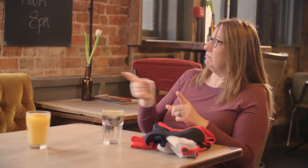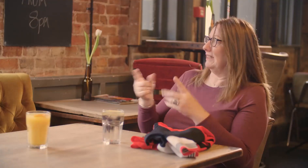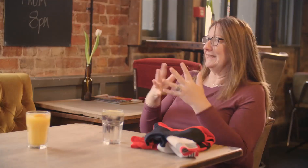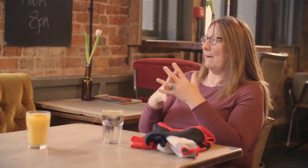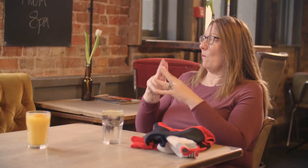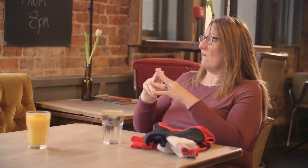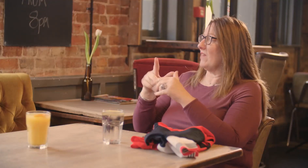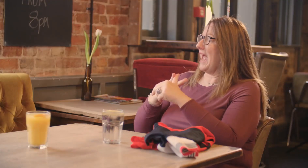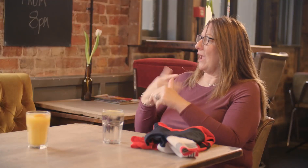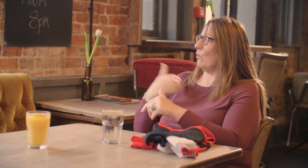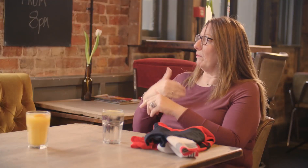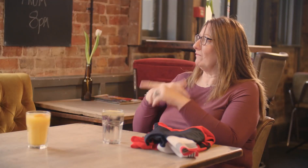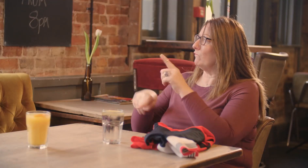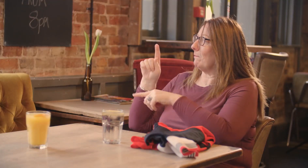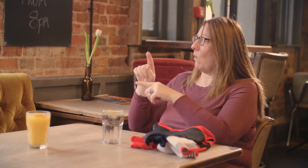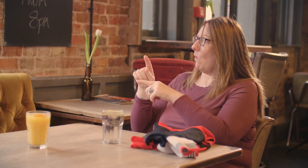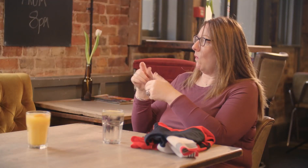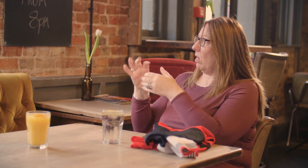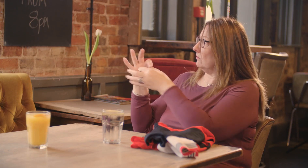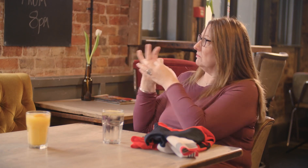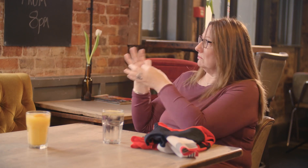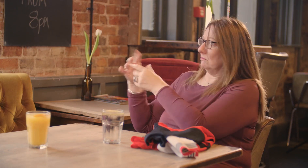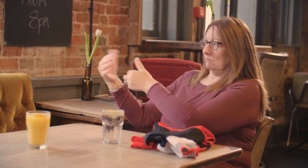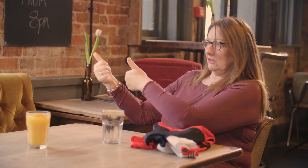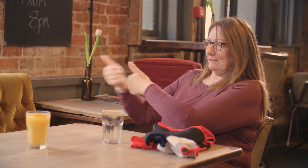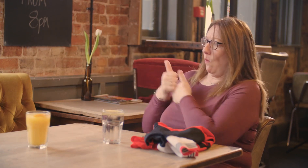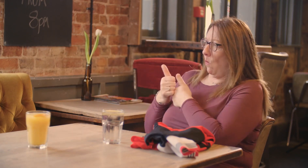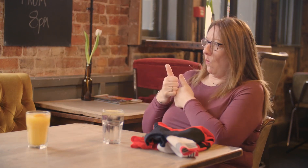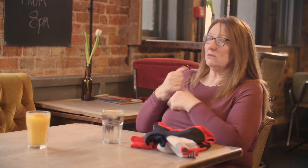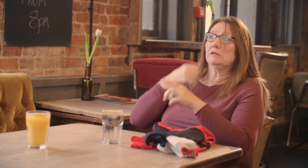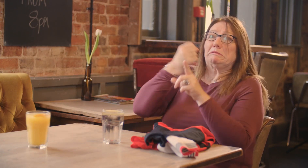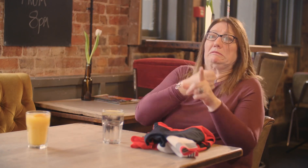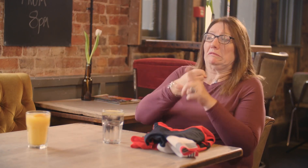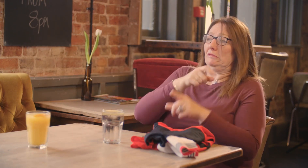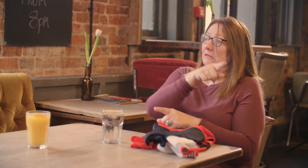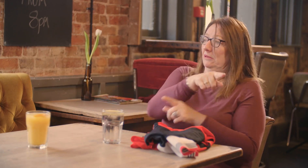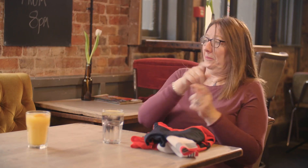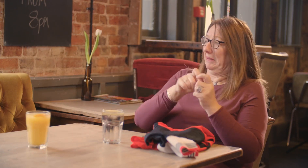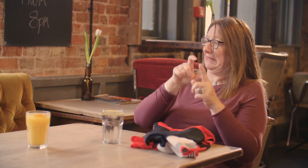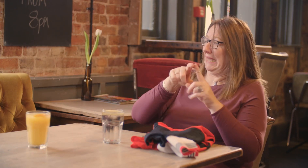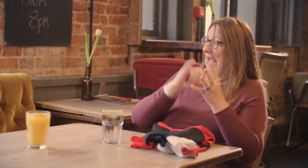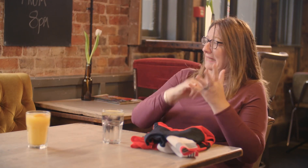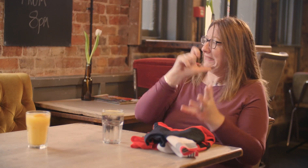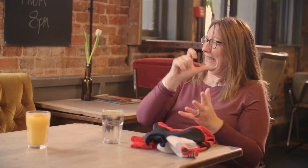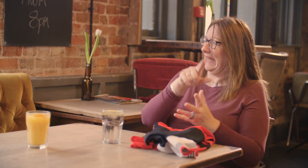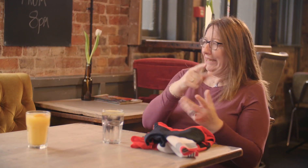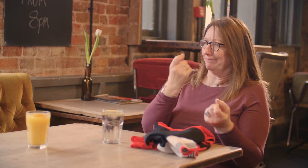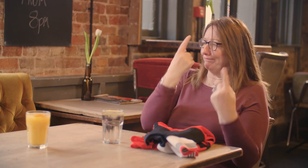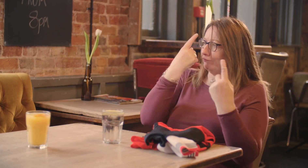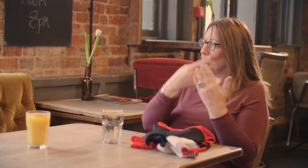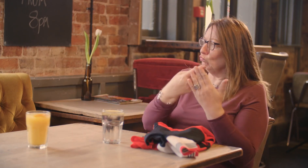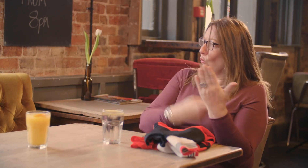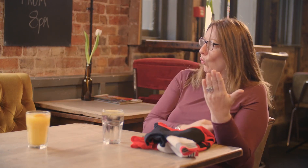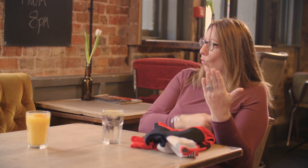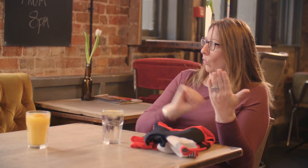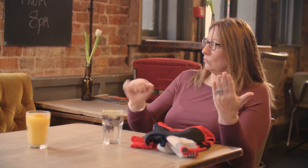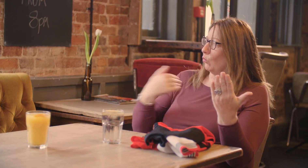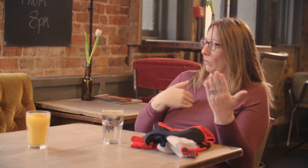I mean, we did get lots of support from the WFA, the Women's Football Association, but we had to lobby the BDSC because they didn't understand